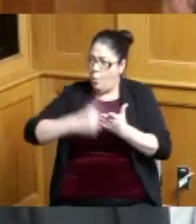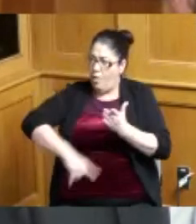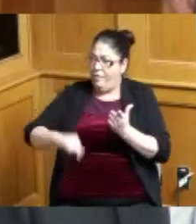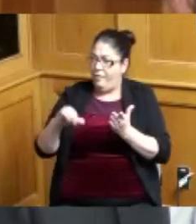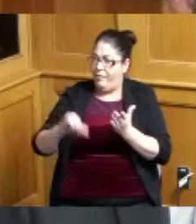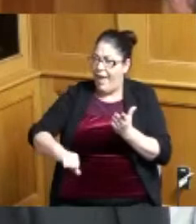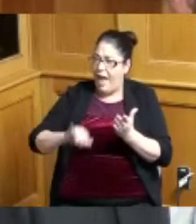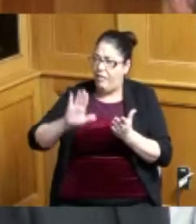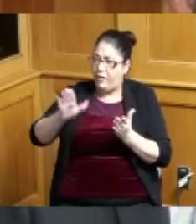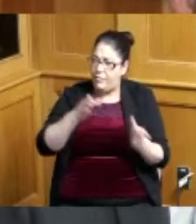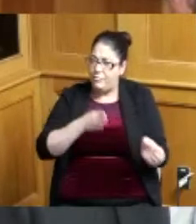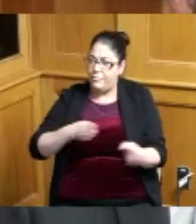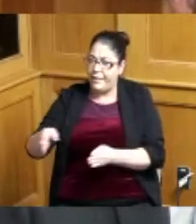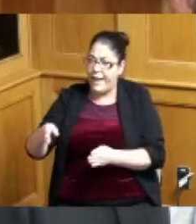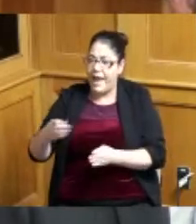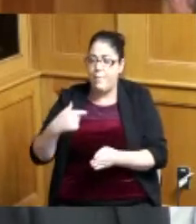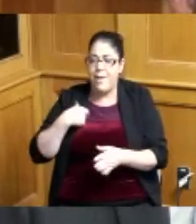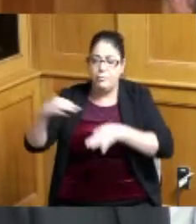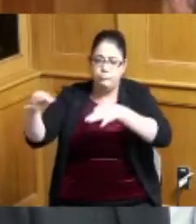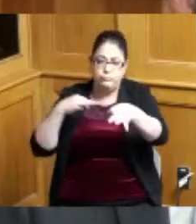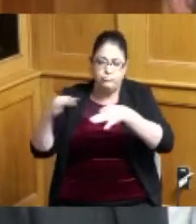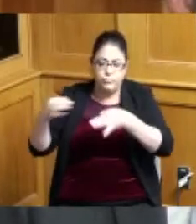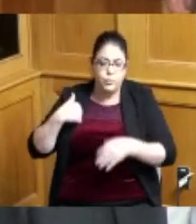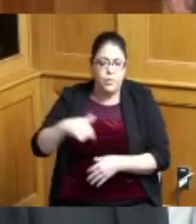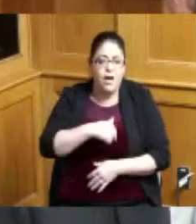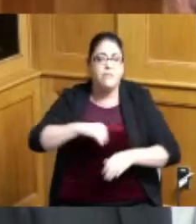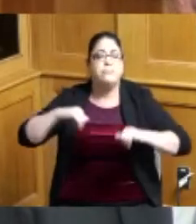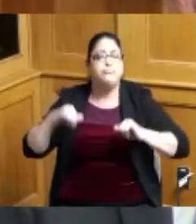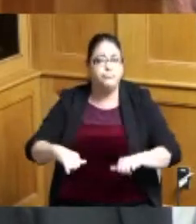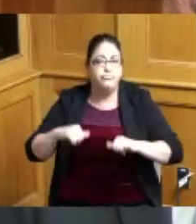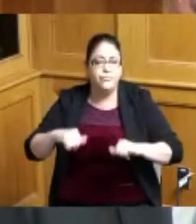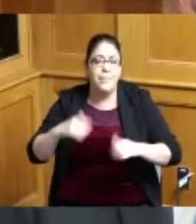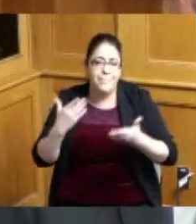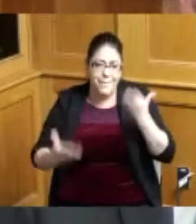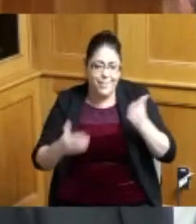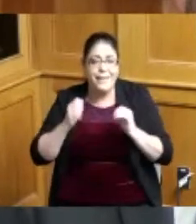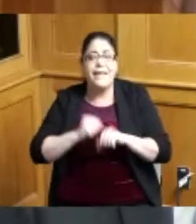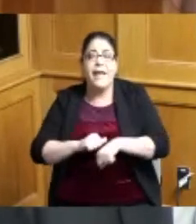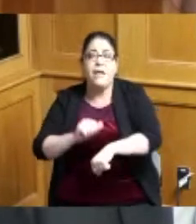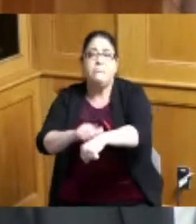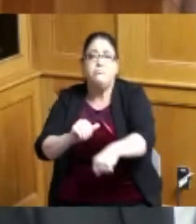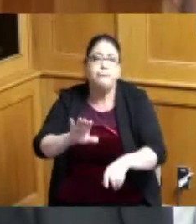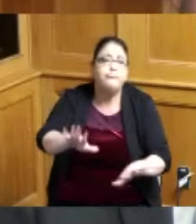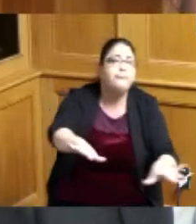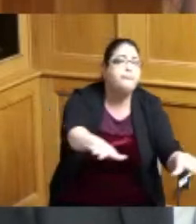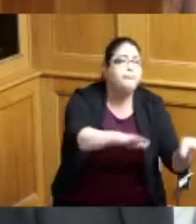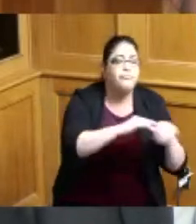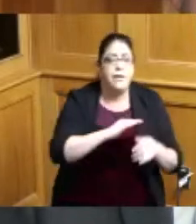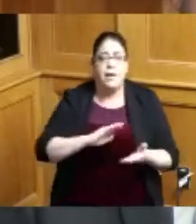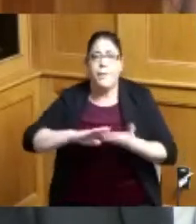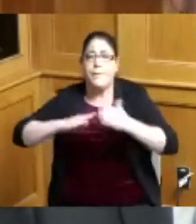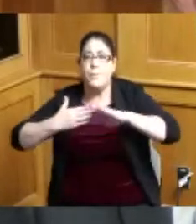potentially get more input from the community sometimes in opposition I just would like to